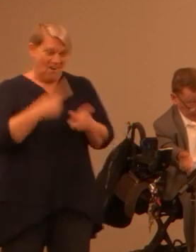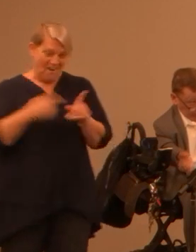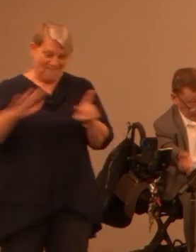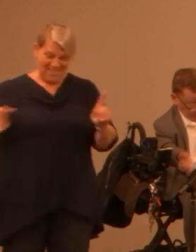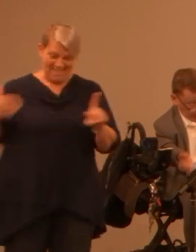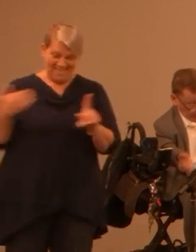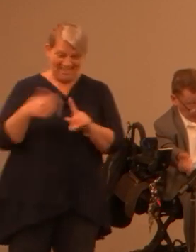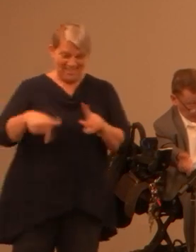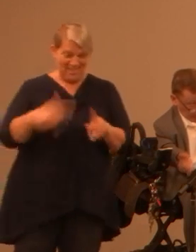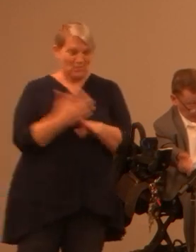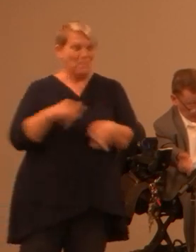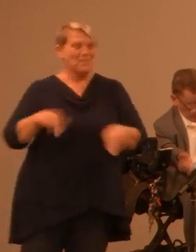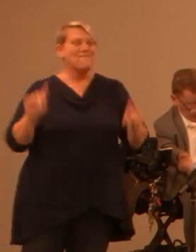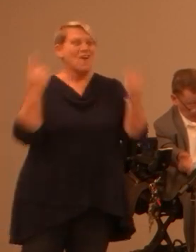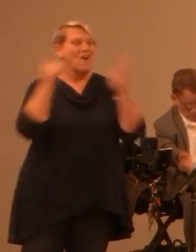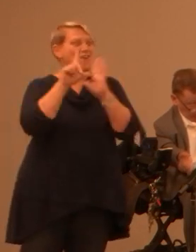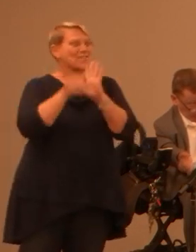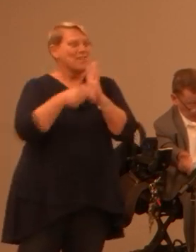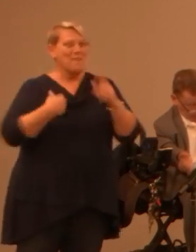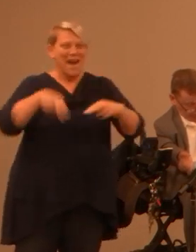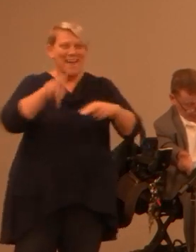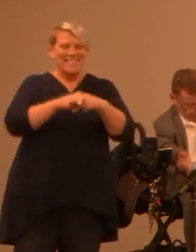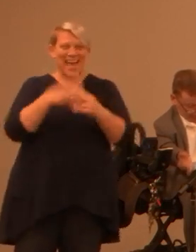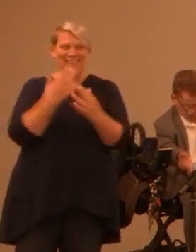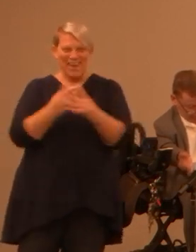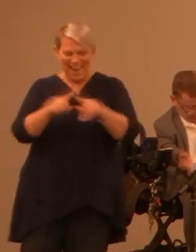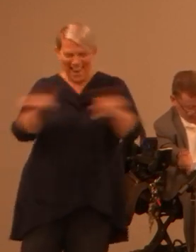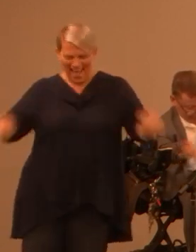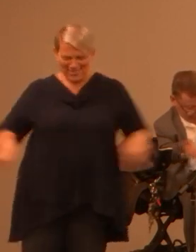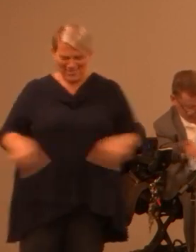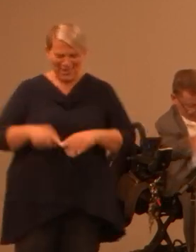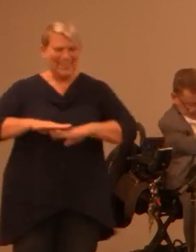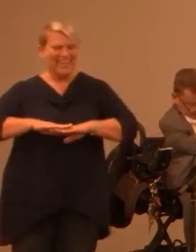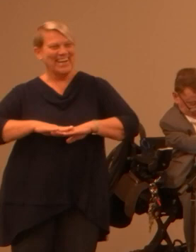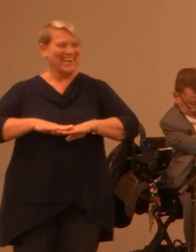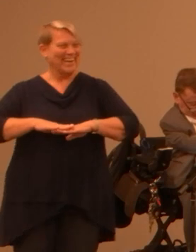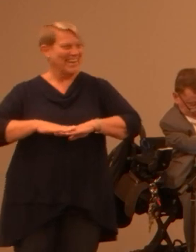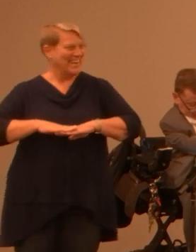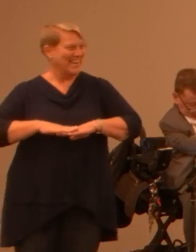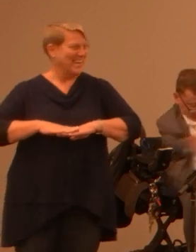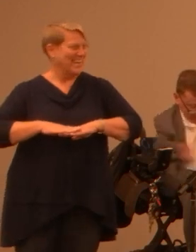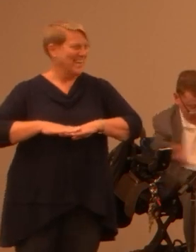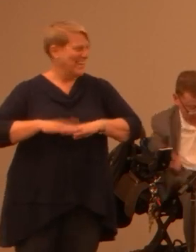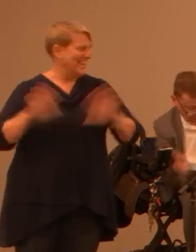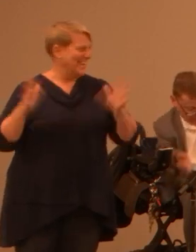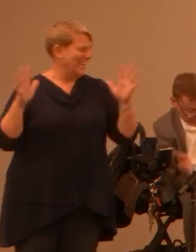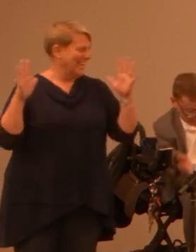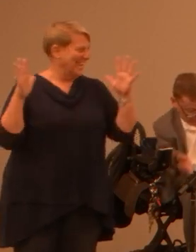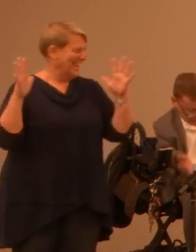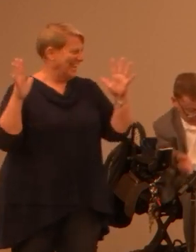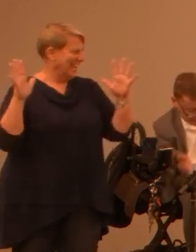this is the first time I've ever sat at a lectern. So, I'm finding out where